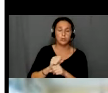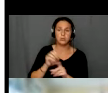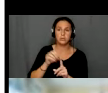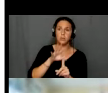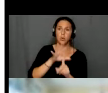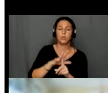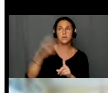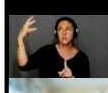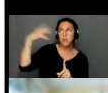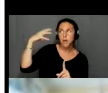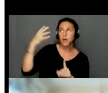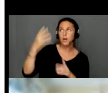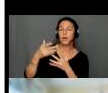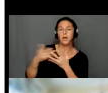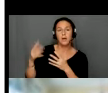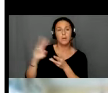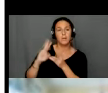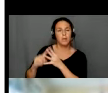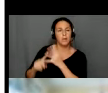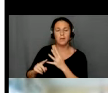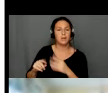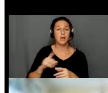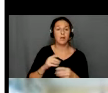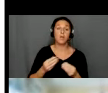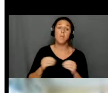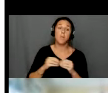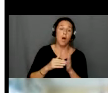And I think, while it may often be more severe in those contexts,